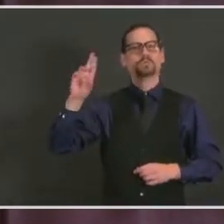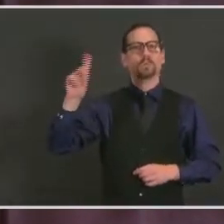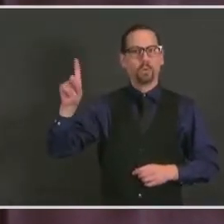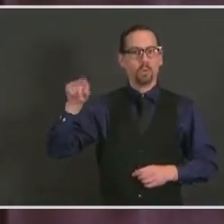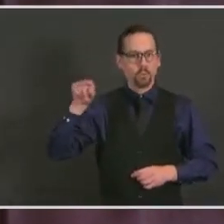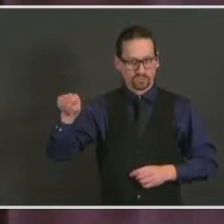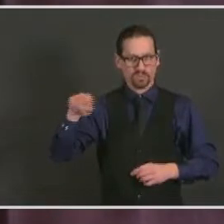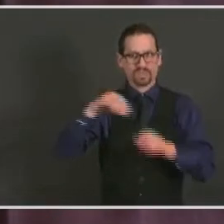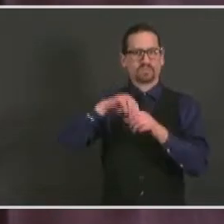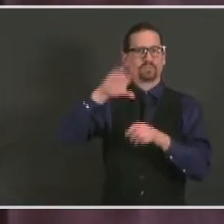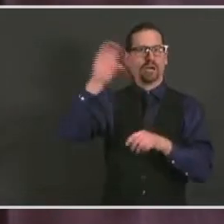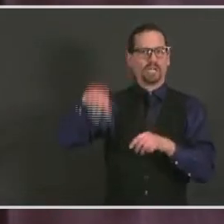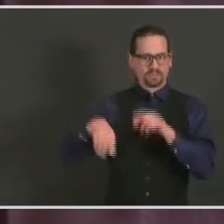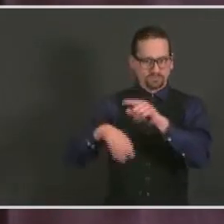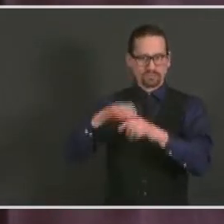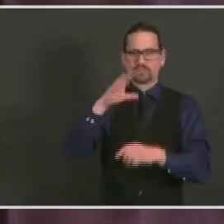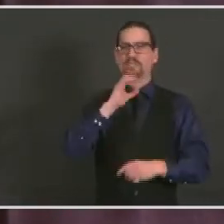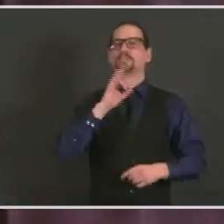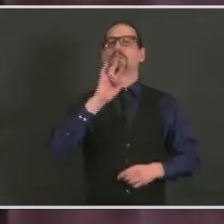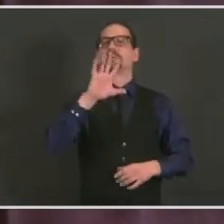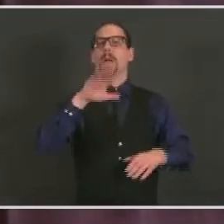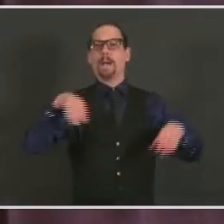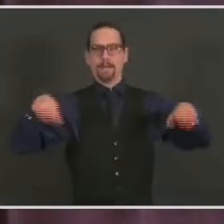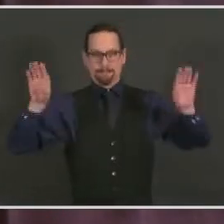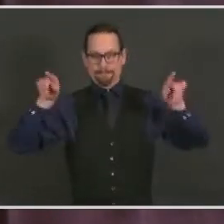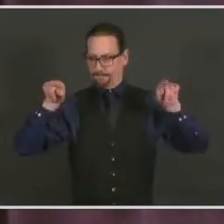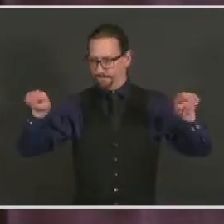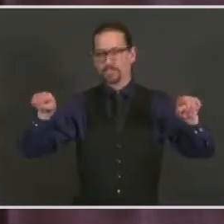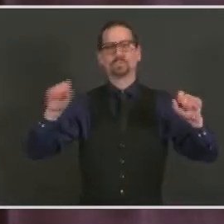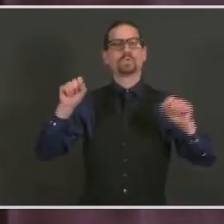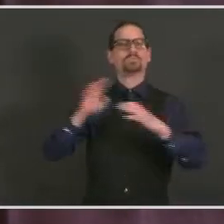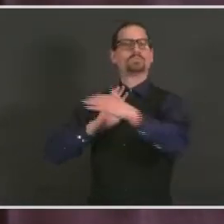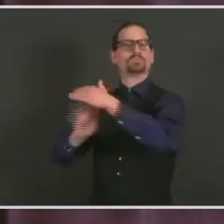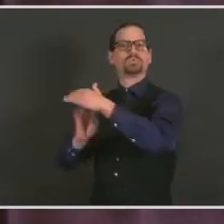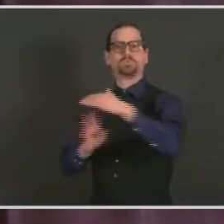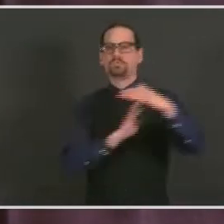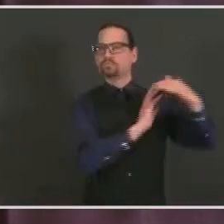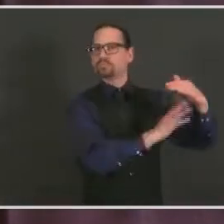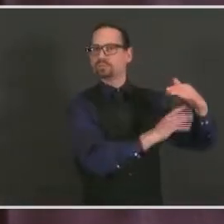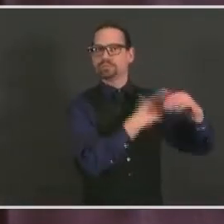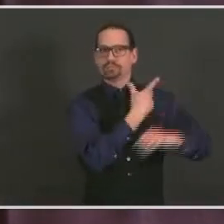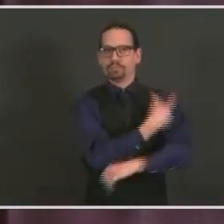CROSSROAD VACCINATION SITE IN CRANSTON WILL OPEN FOR PEOPLE OR 75 YEARS OF AGE AND OLDER